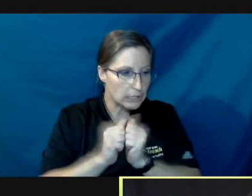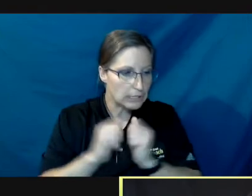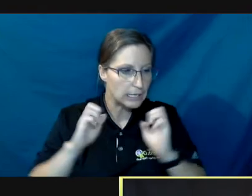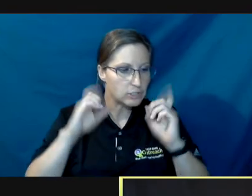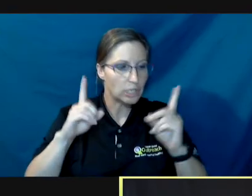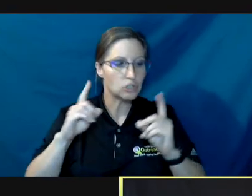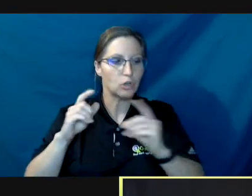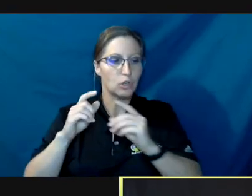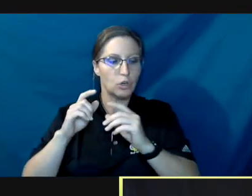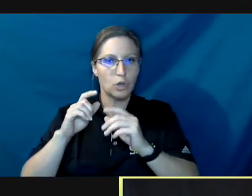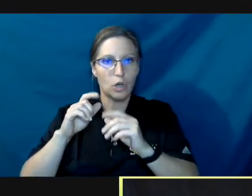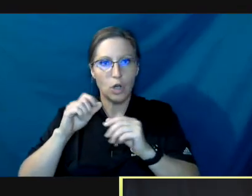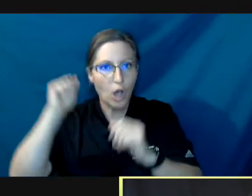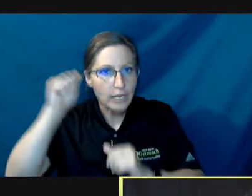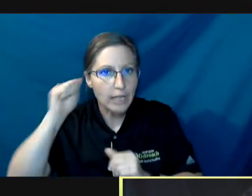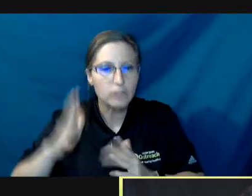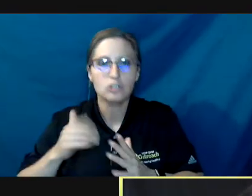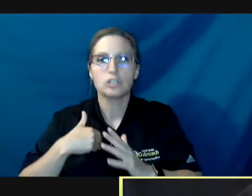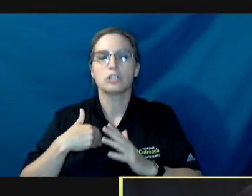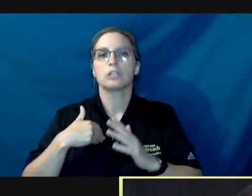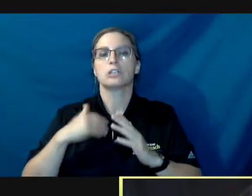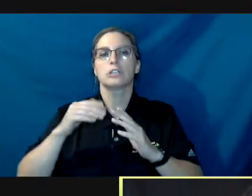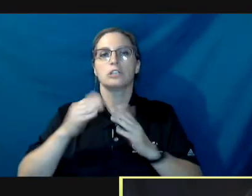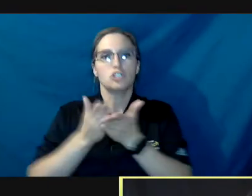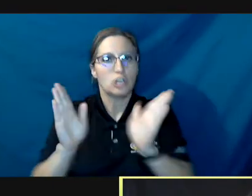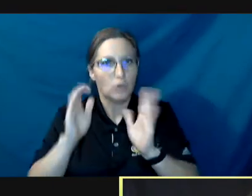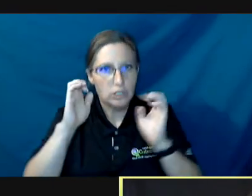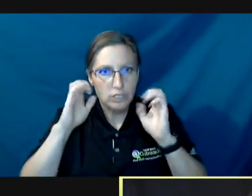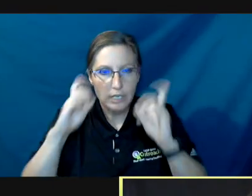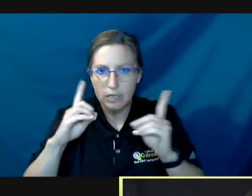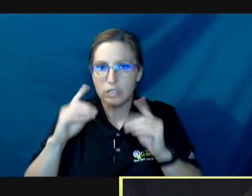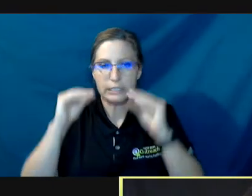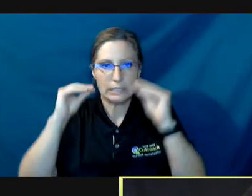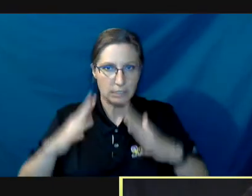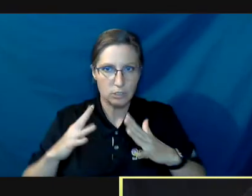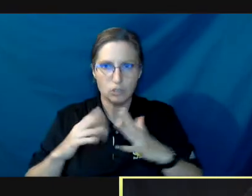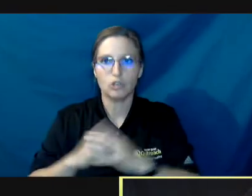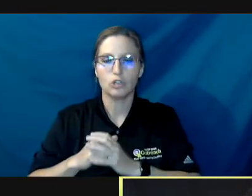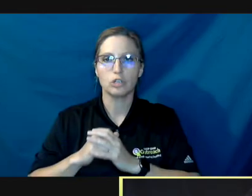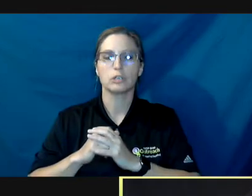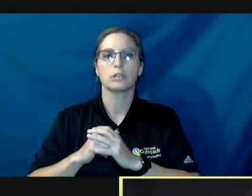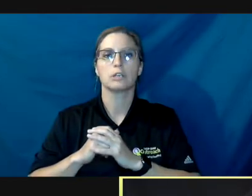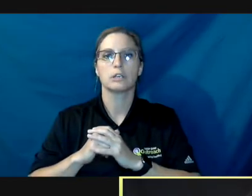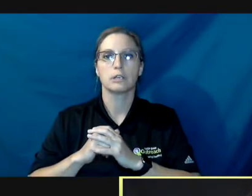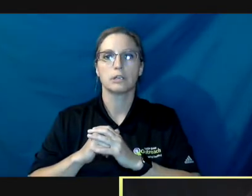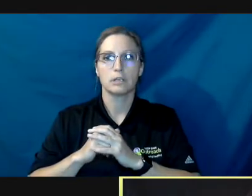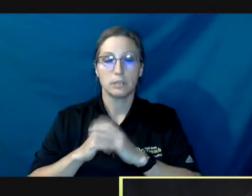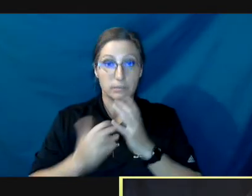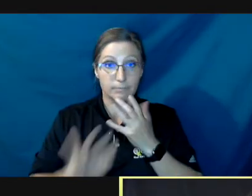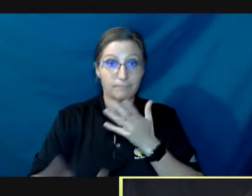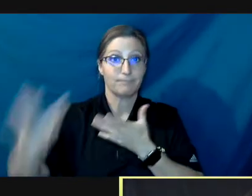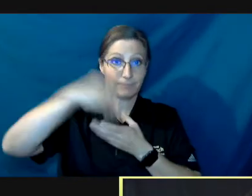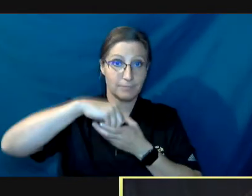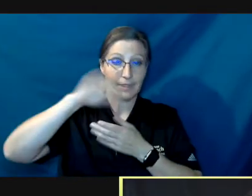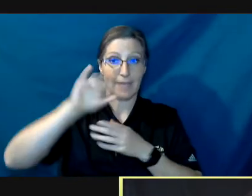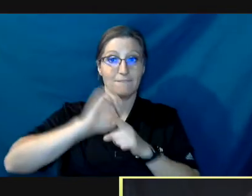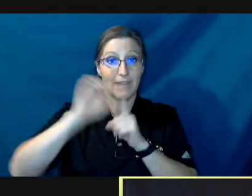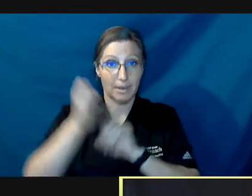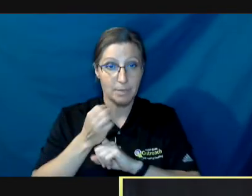the DHH teacher, the general education teacher, building into the environment advocacy skills